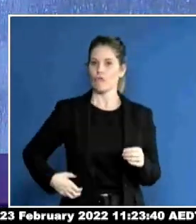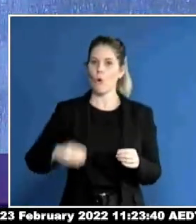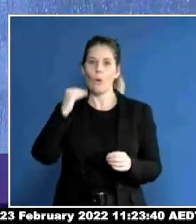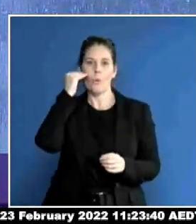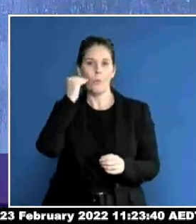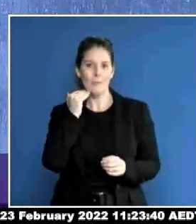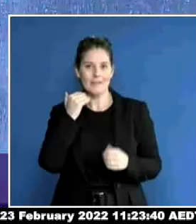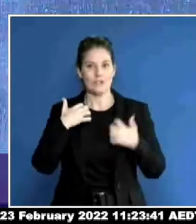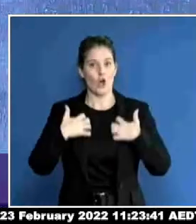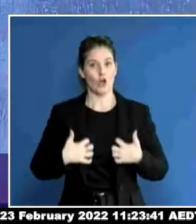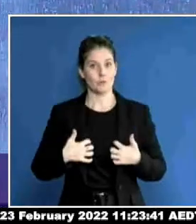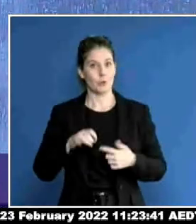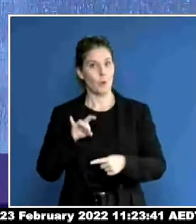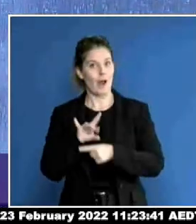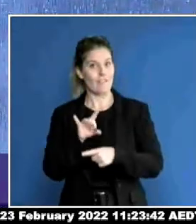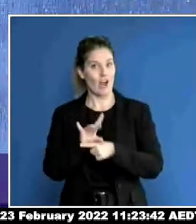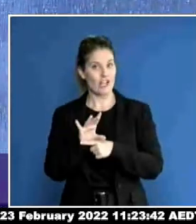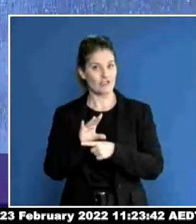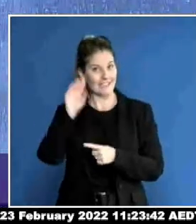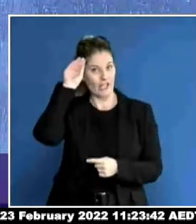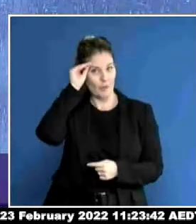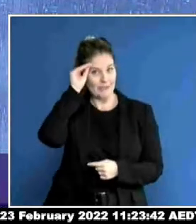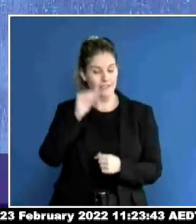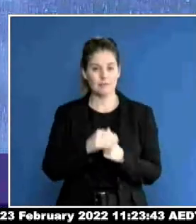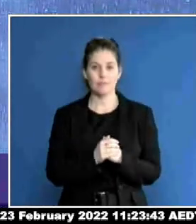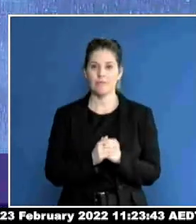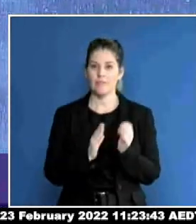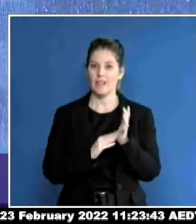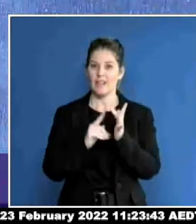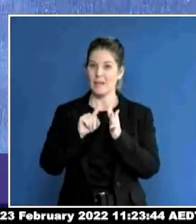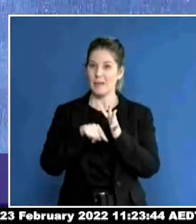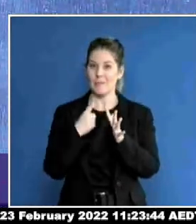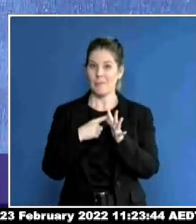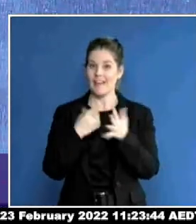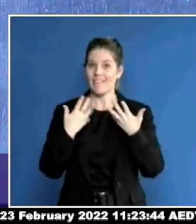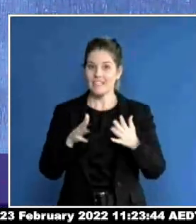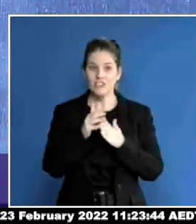Mija has led community and arts projects in Australia and abroad.